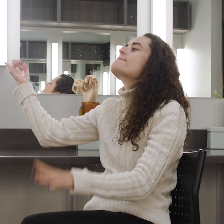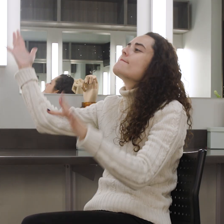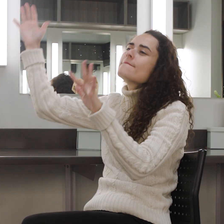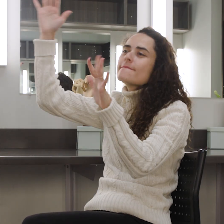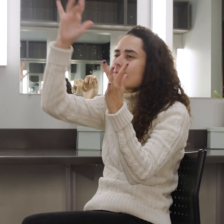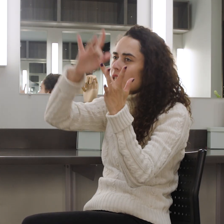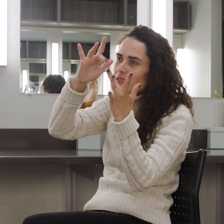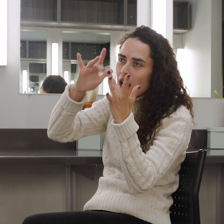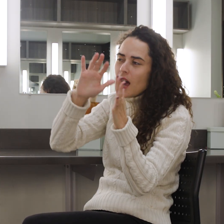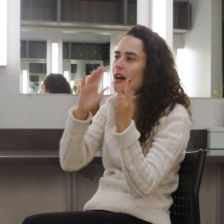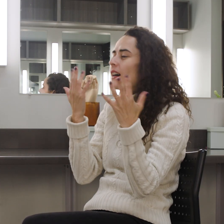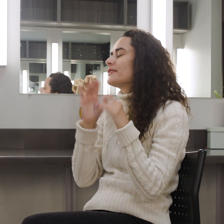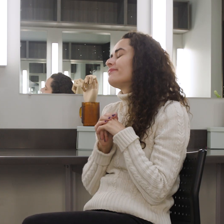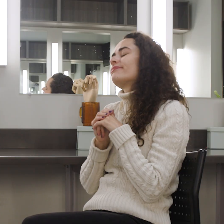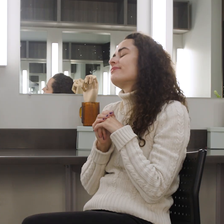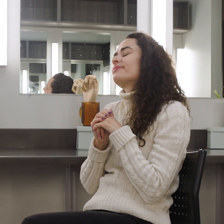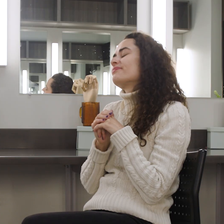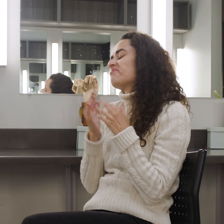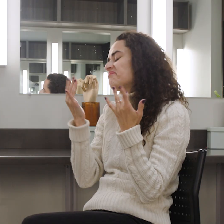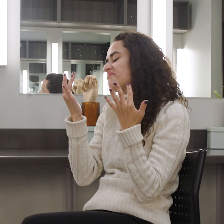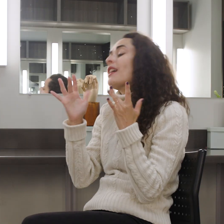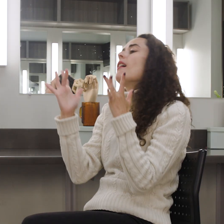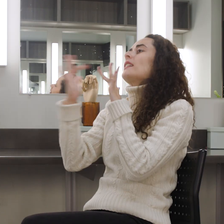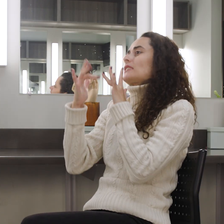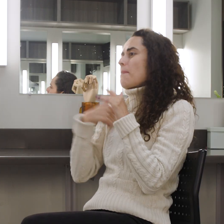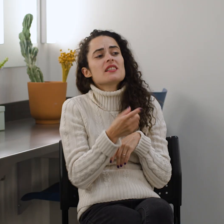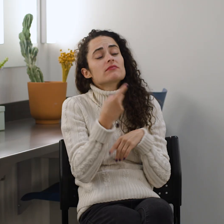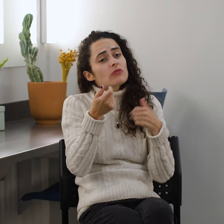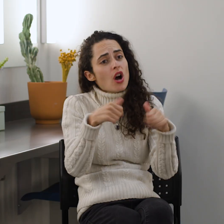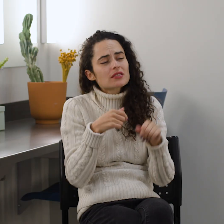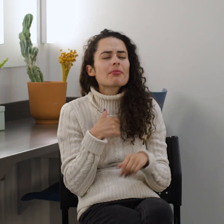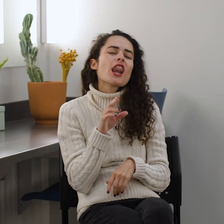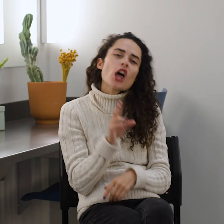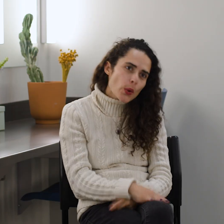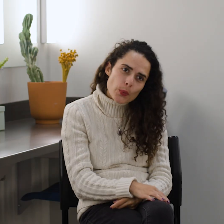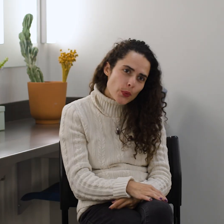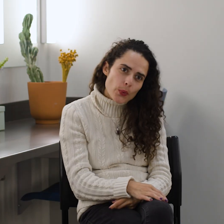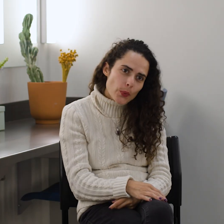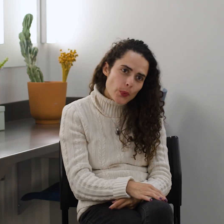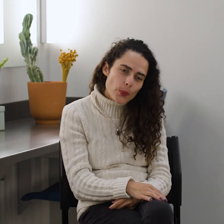They contacted the agent, who eventually contacted me. She said, “Do you want to audition?” I said no.